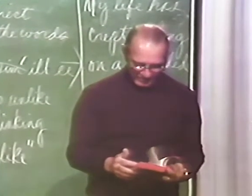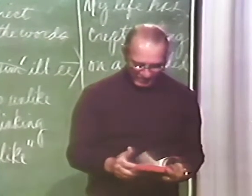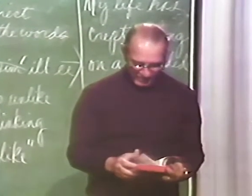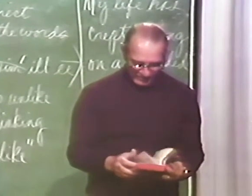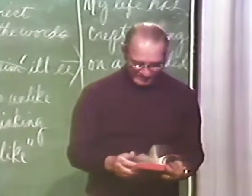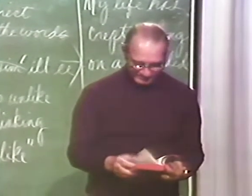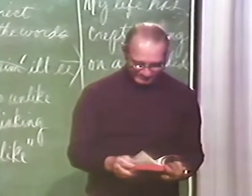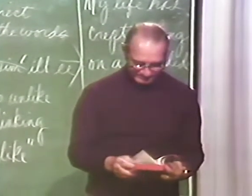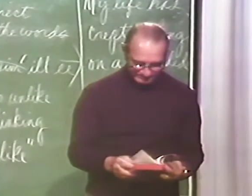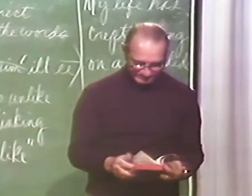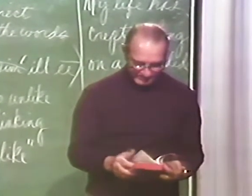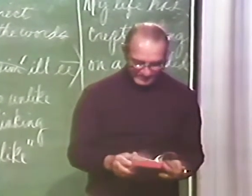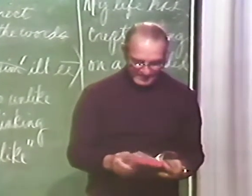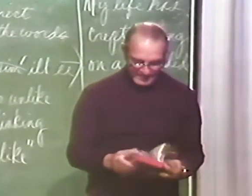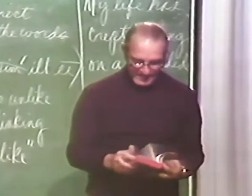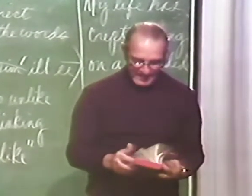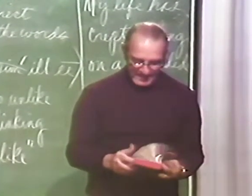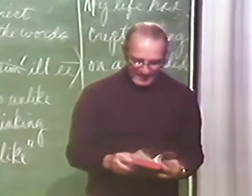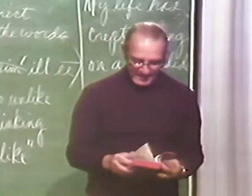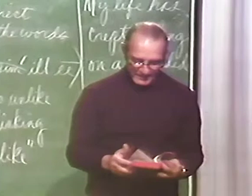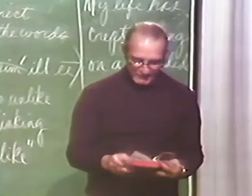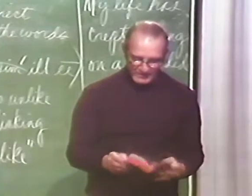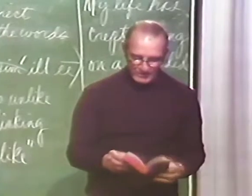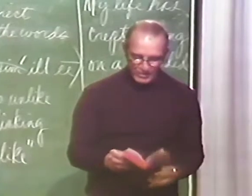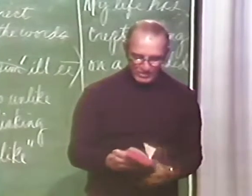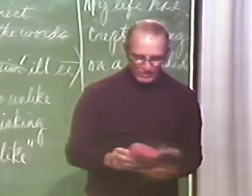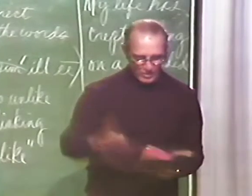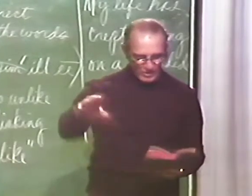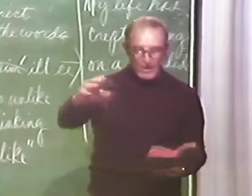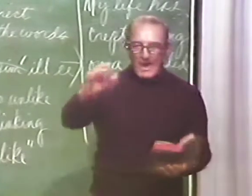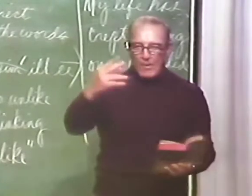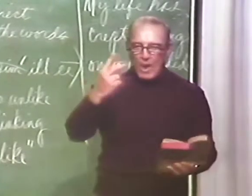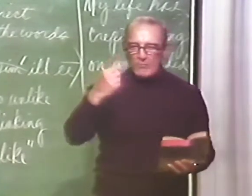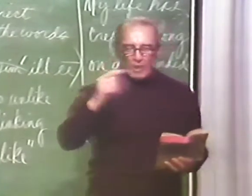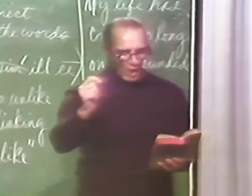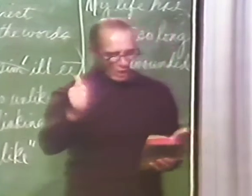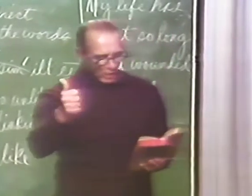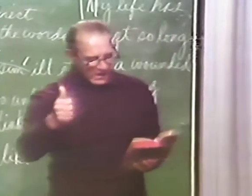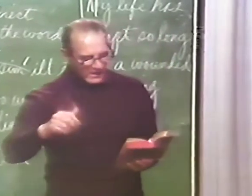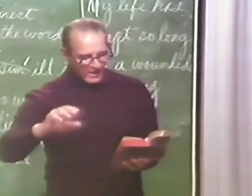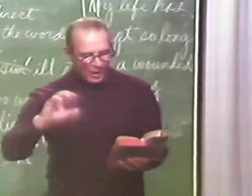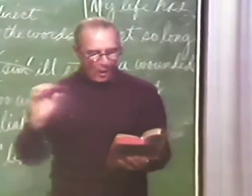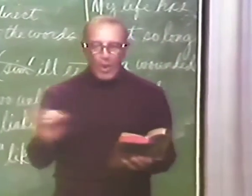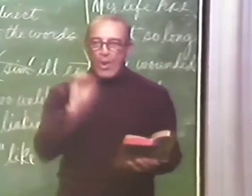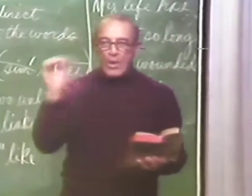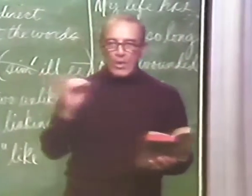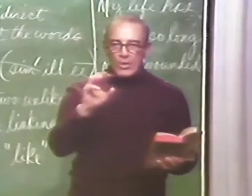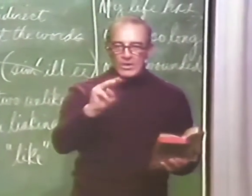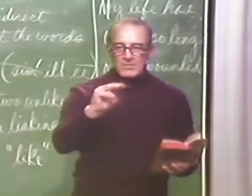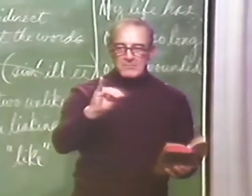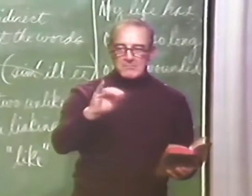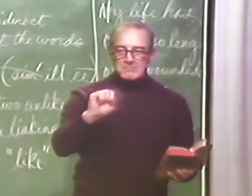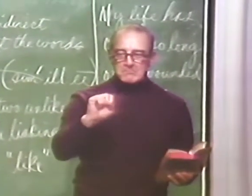OK. WE HAVE ANOTHER POEM. I CAN READ ONE MORE.